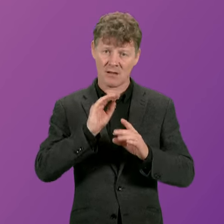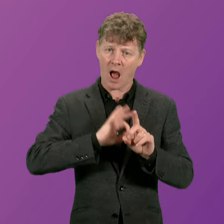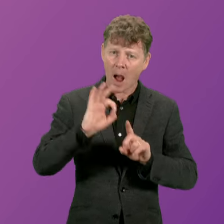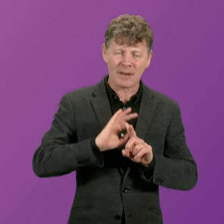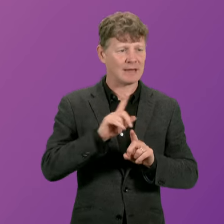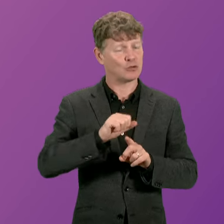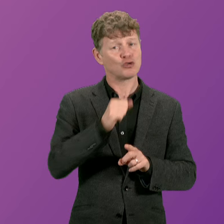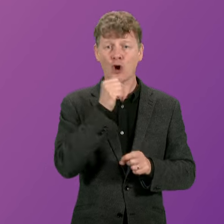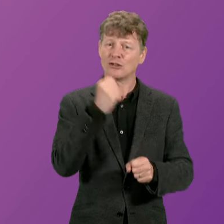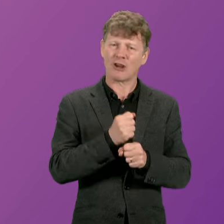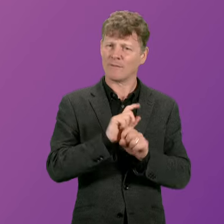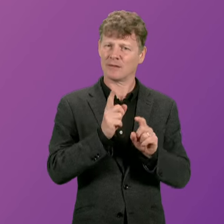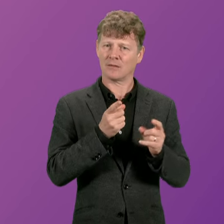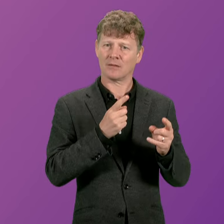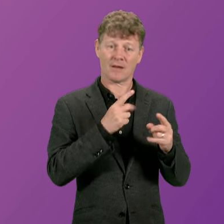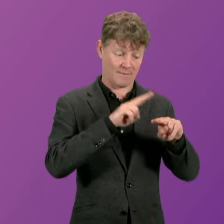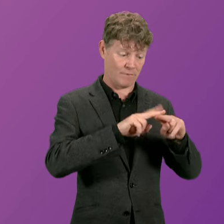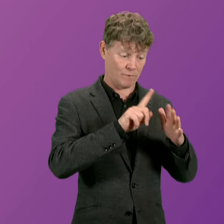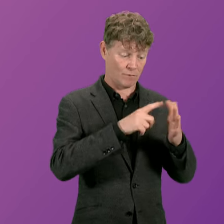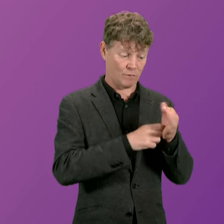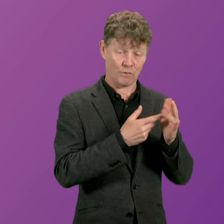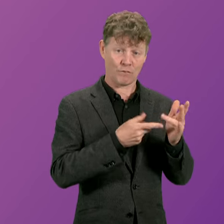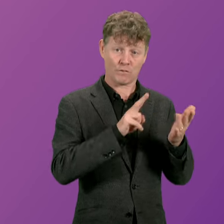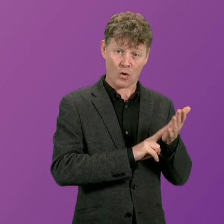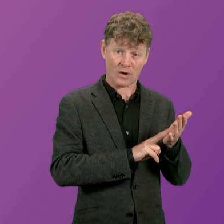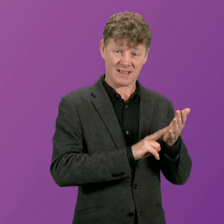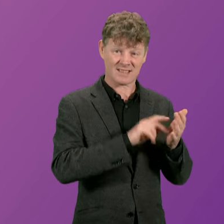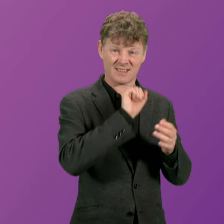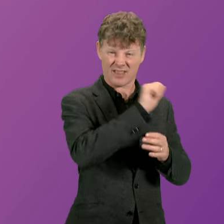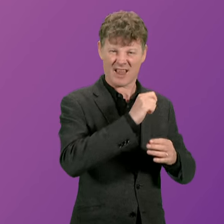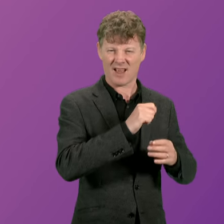conversations with Ferguson Marine executives and trade unions, following the Deputy First